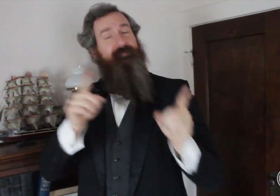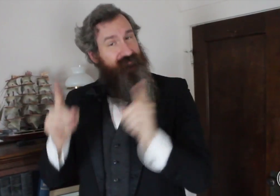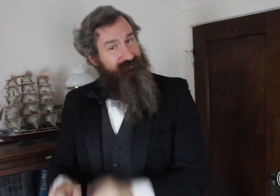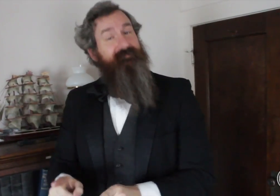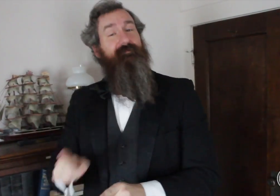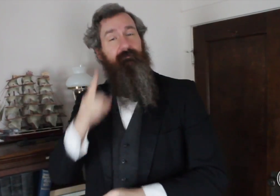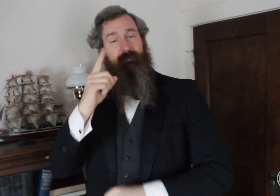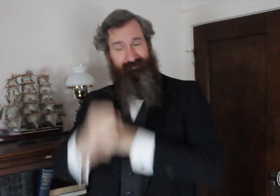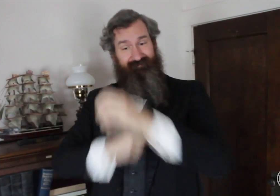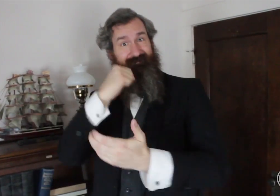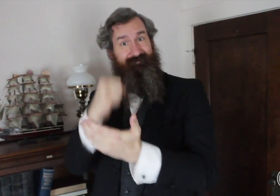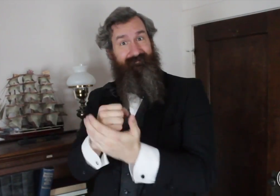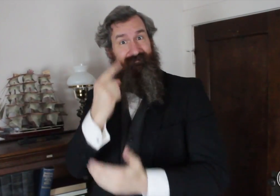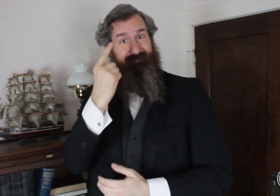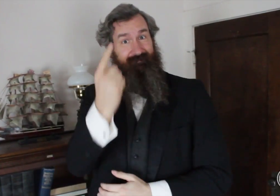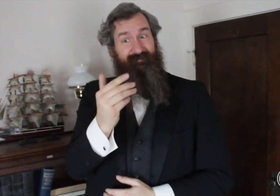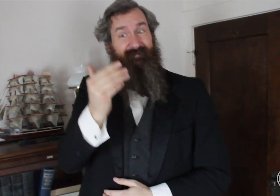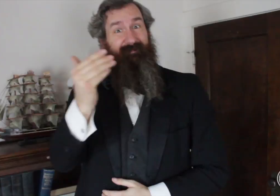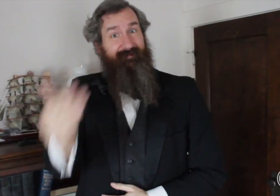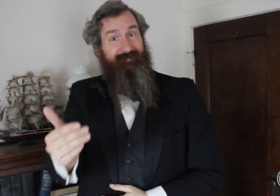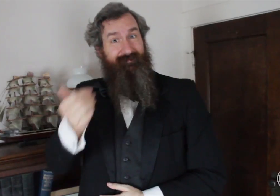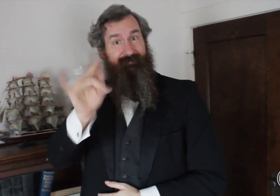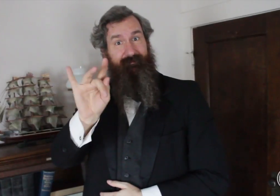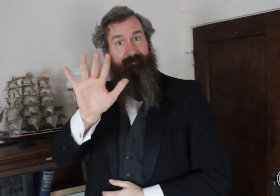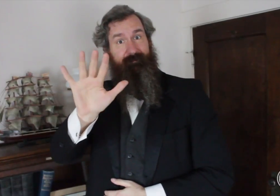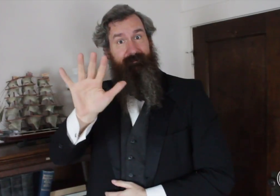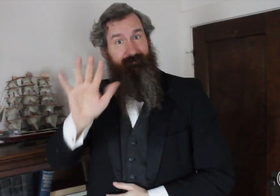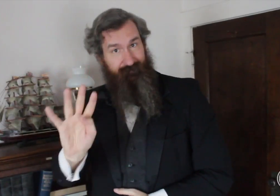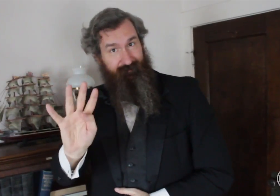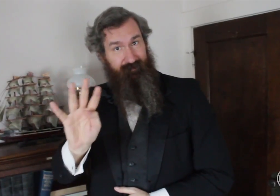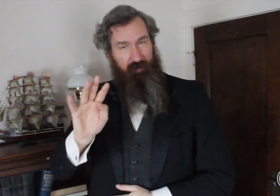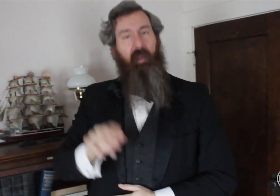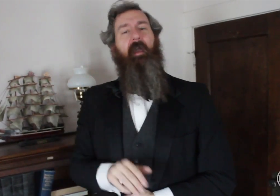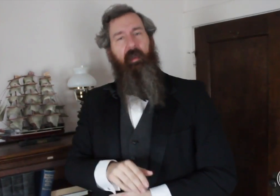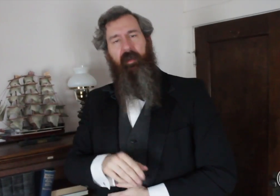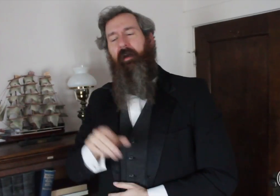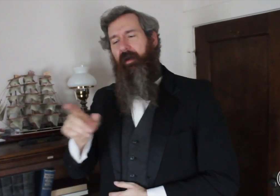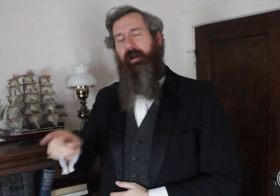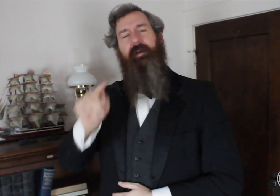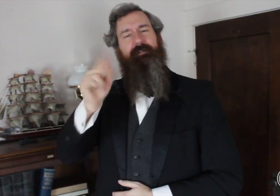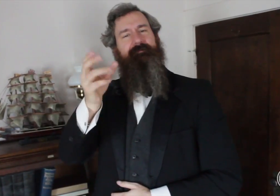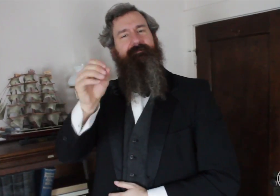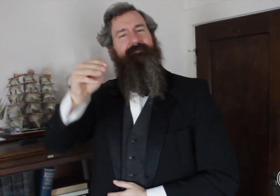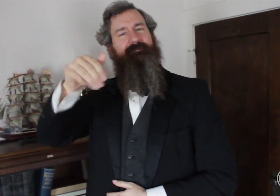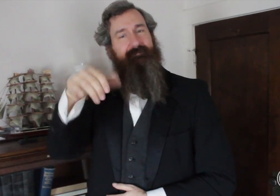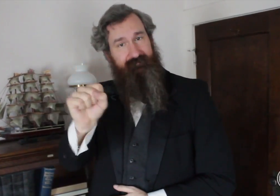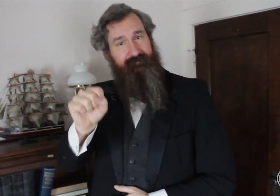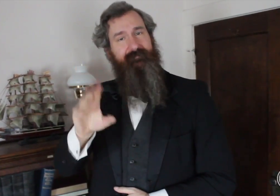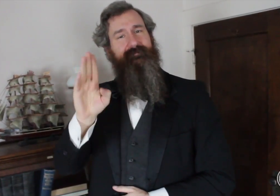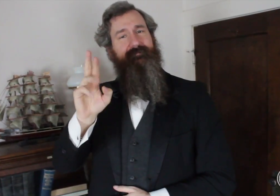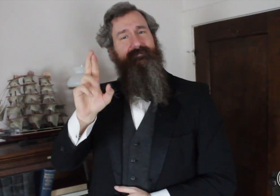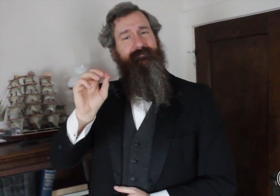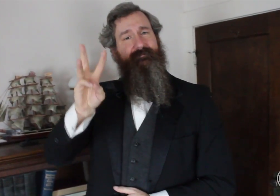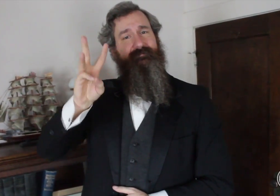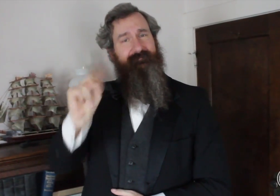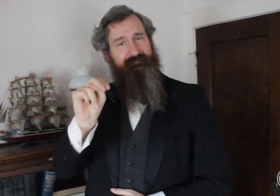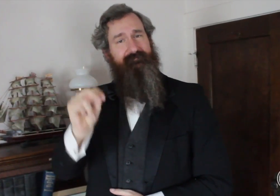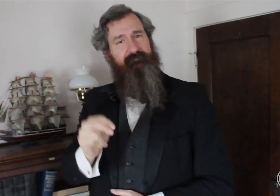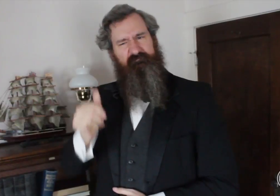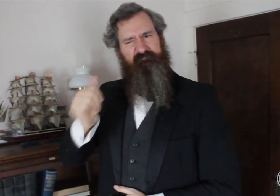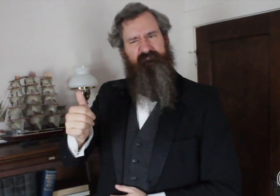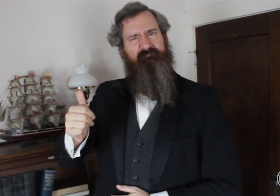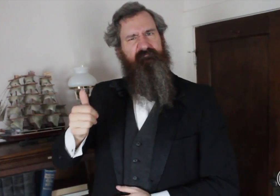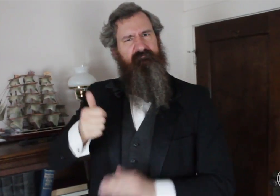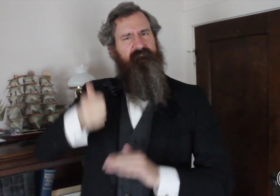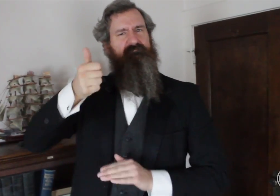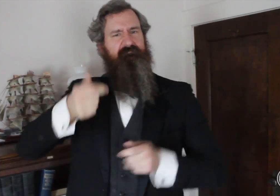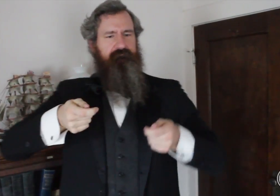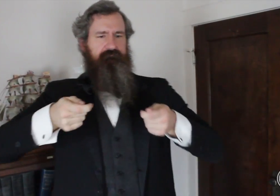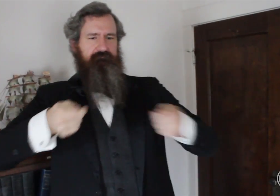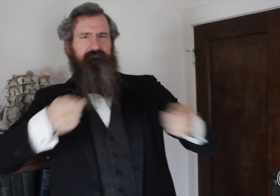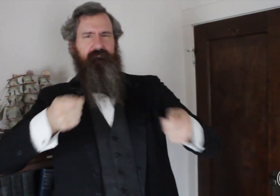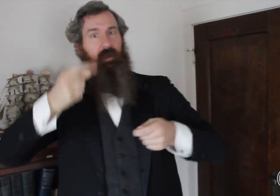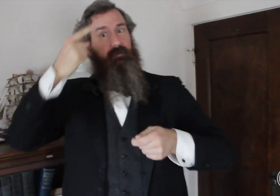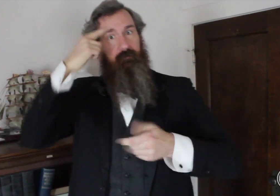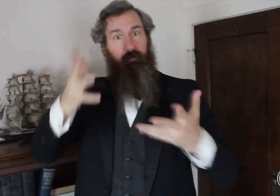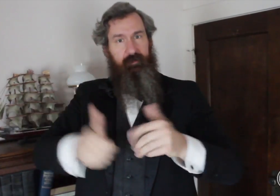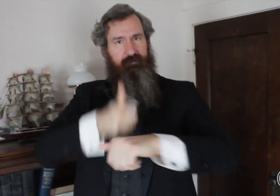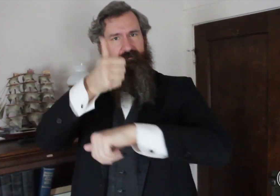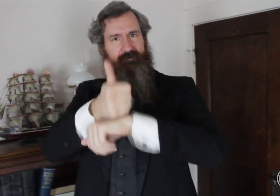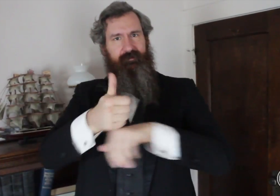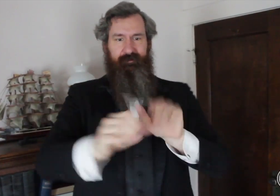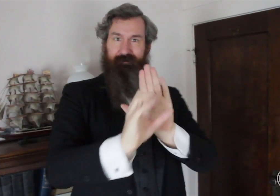Subsequently, in 1854, Thomas Brown, who was in charge in developing the constitution for